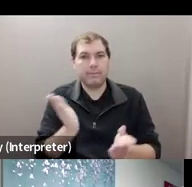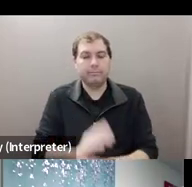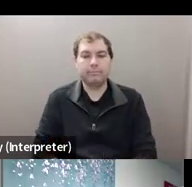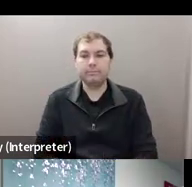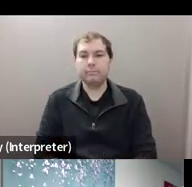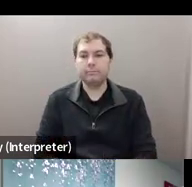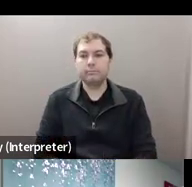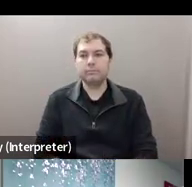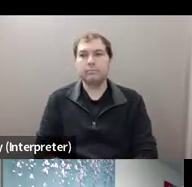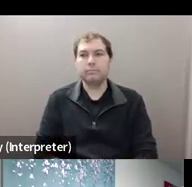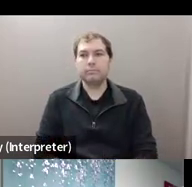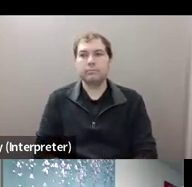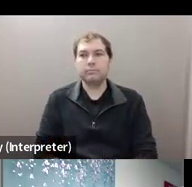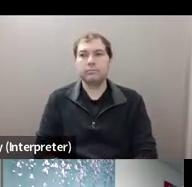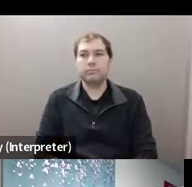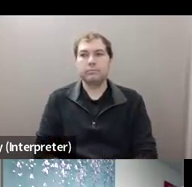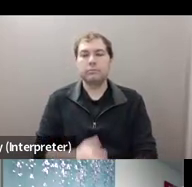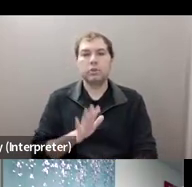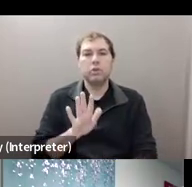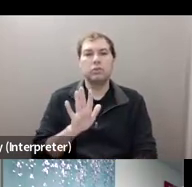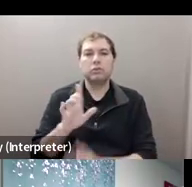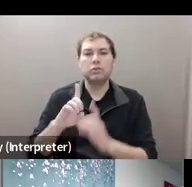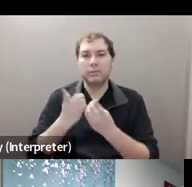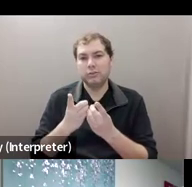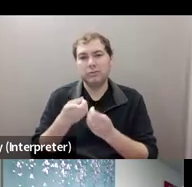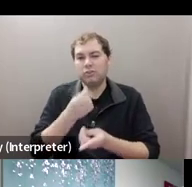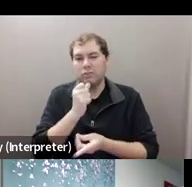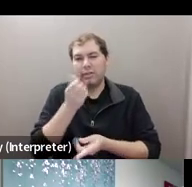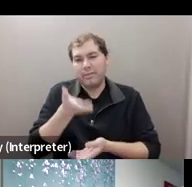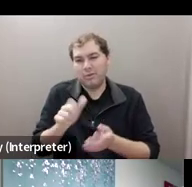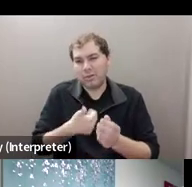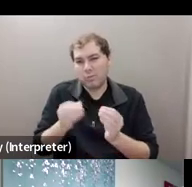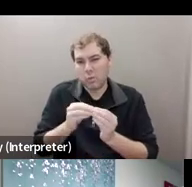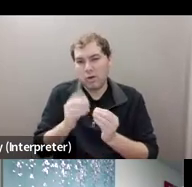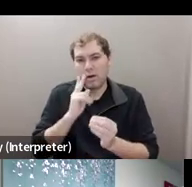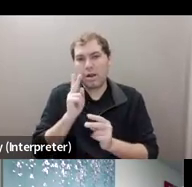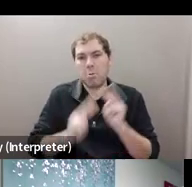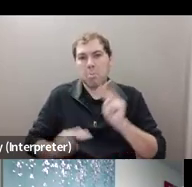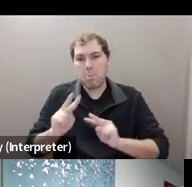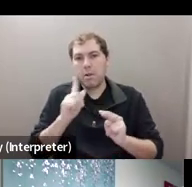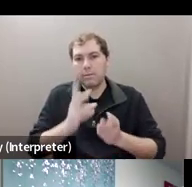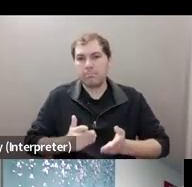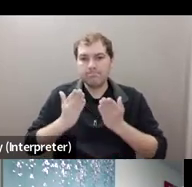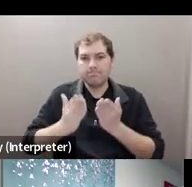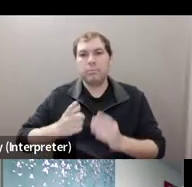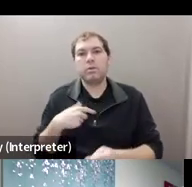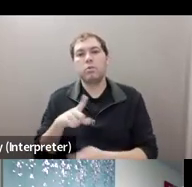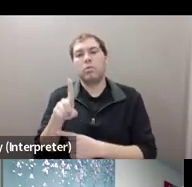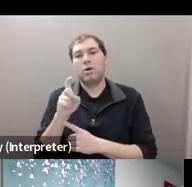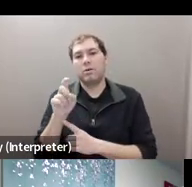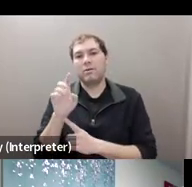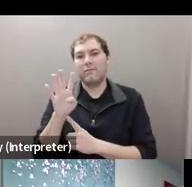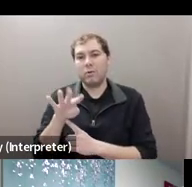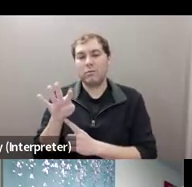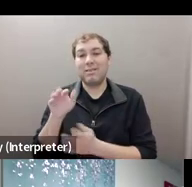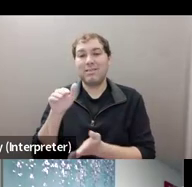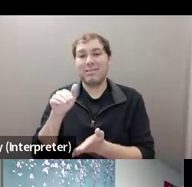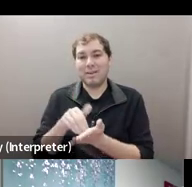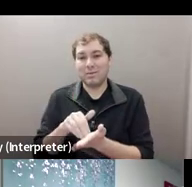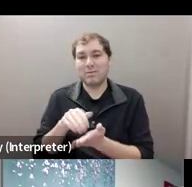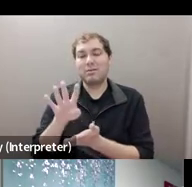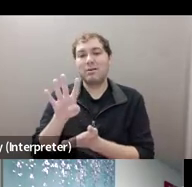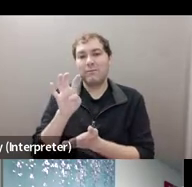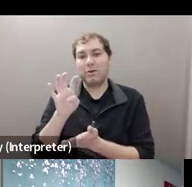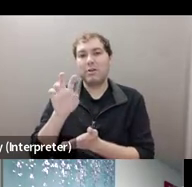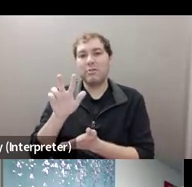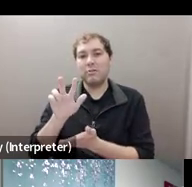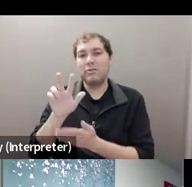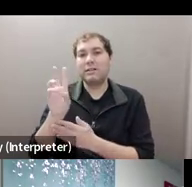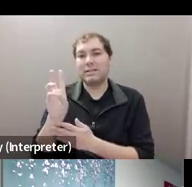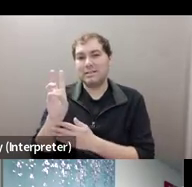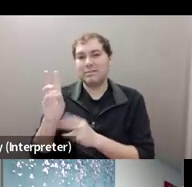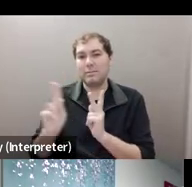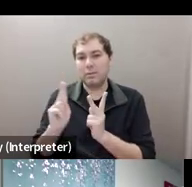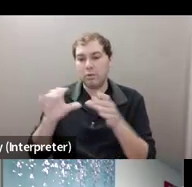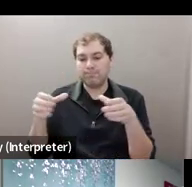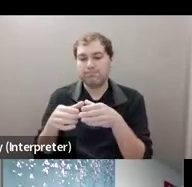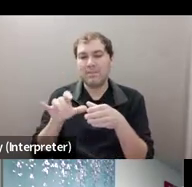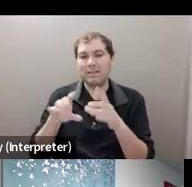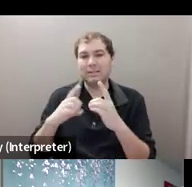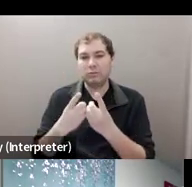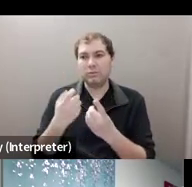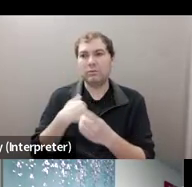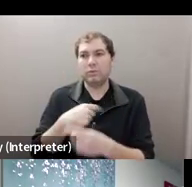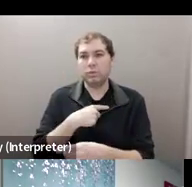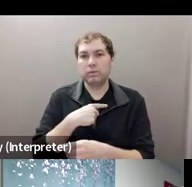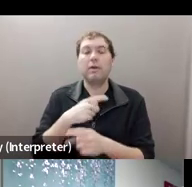Don Posh: I looked at her district where she's not there anymore. And I've been bringing this up. There's a hundred 44,436 people. And if we, the voting age people.